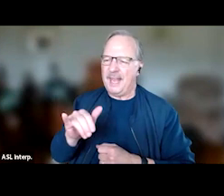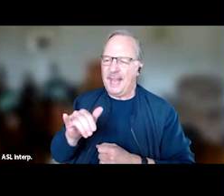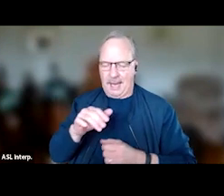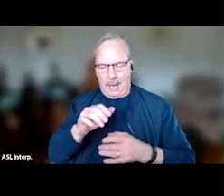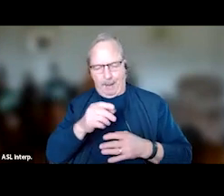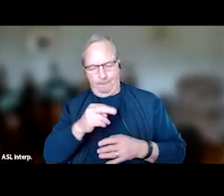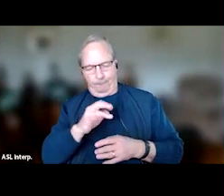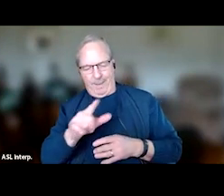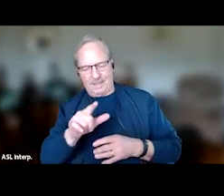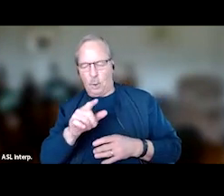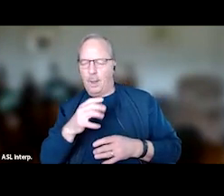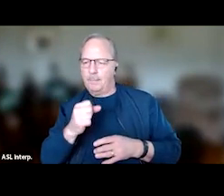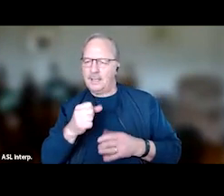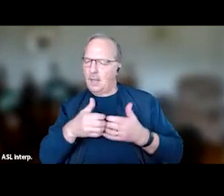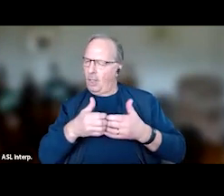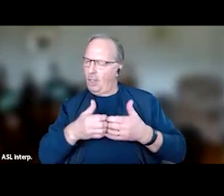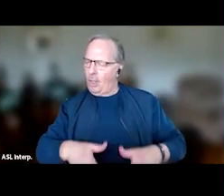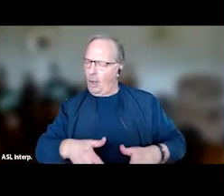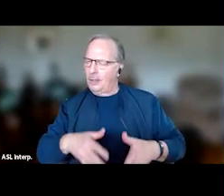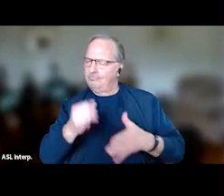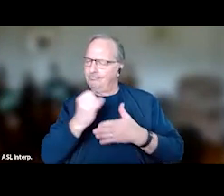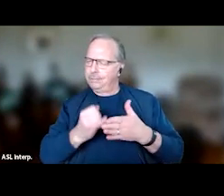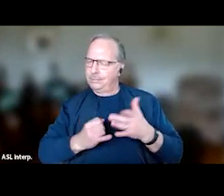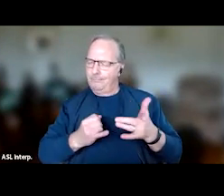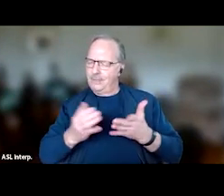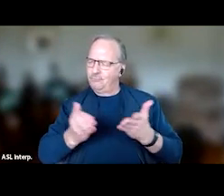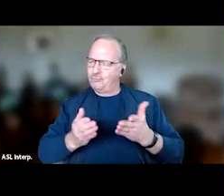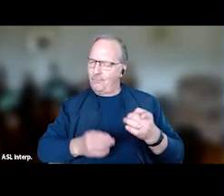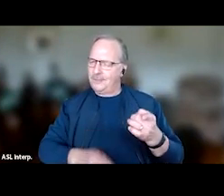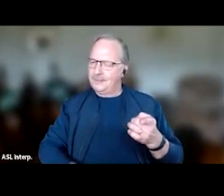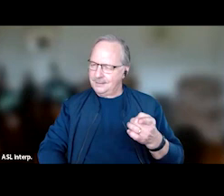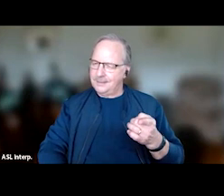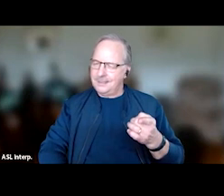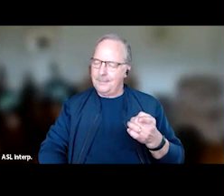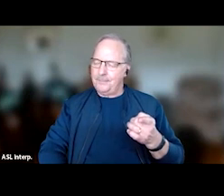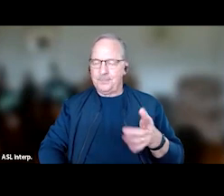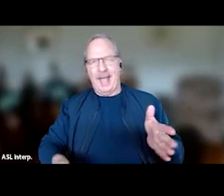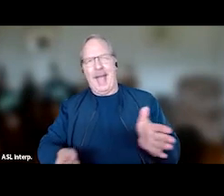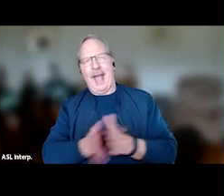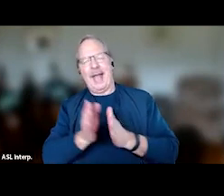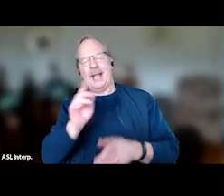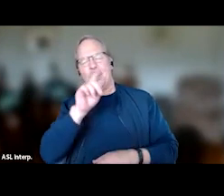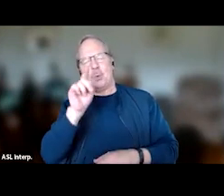is the lost arc of being of service, pretty much asking the question, "How can I help you?"